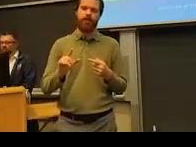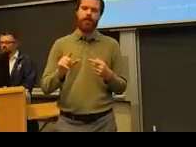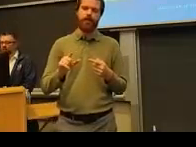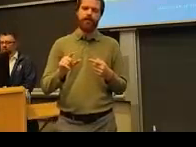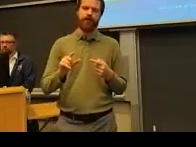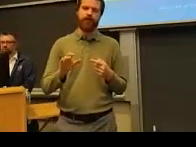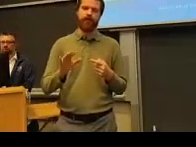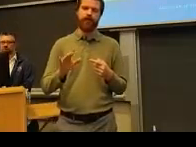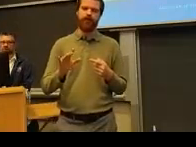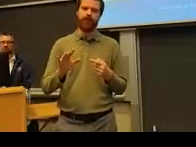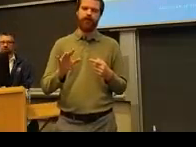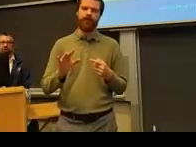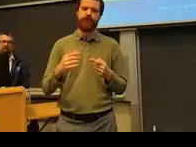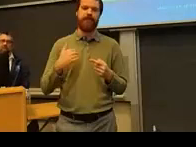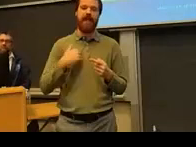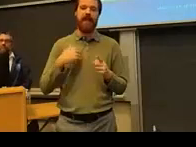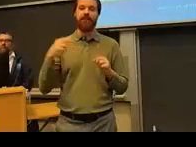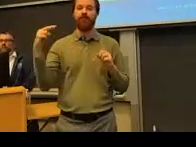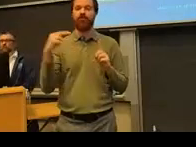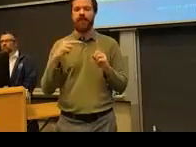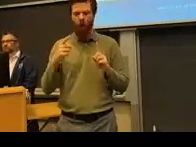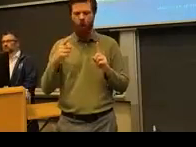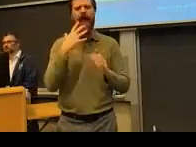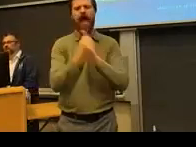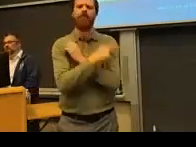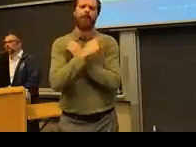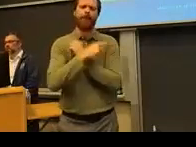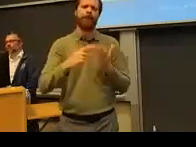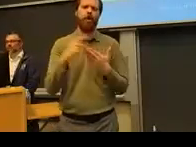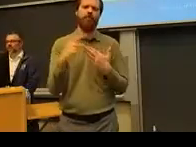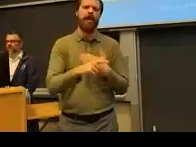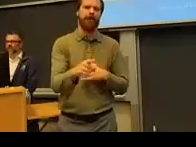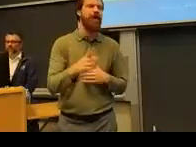uh a perception that we are an outpatient program or only able to take patients who